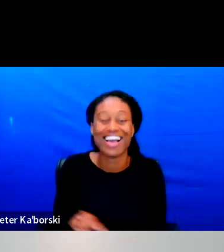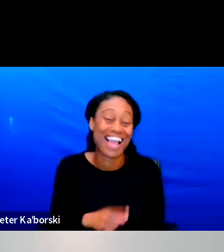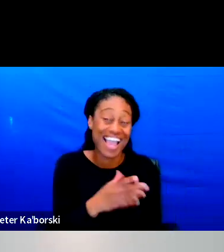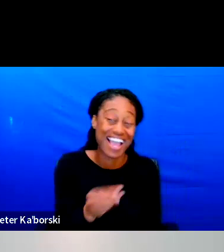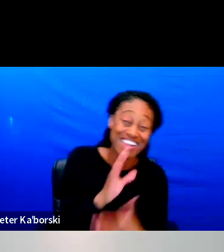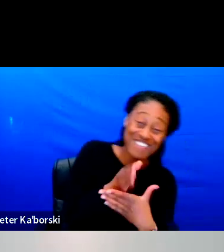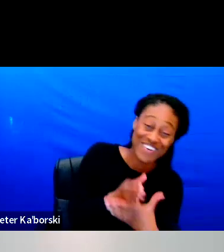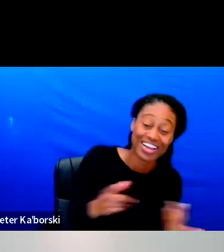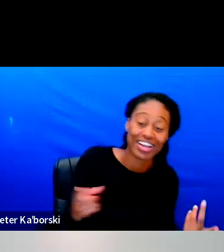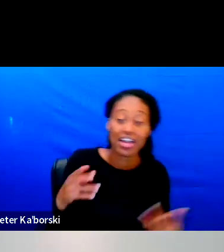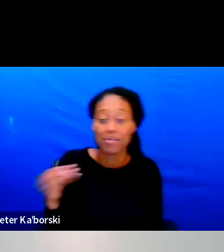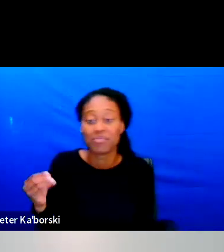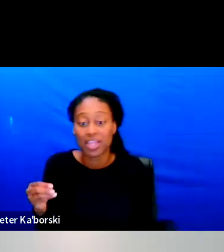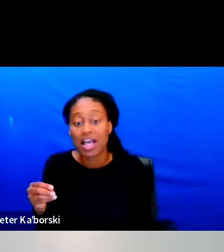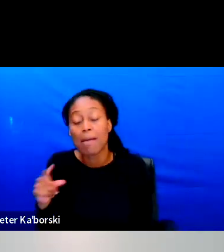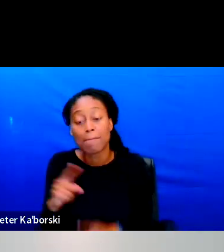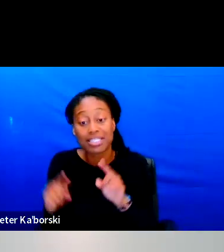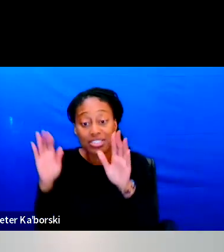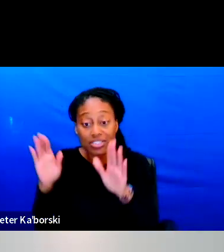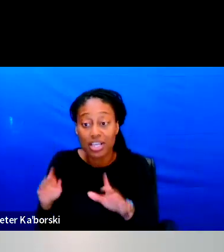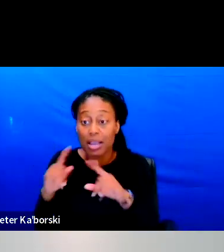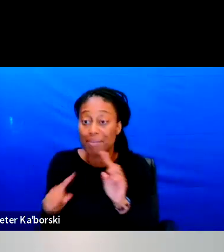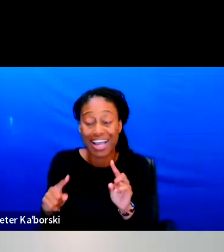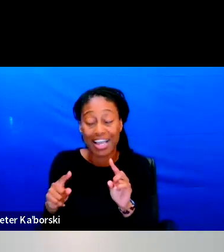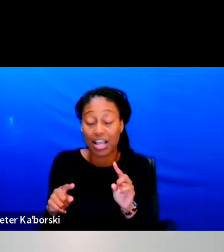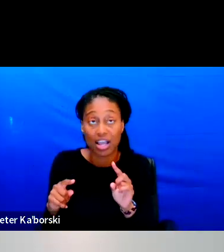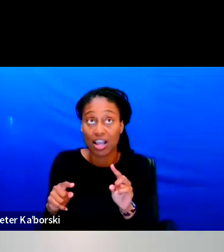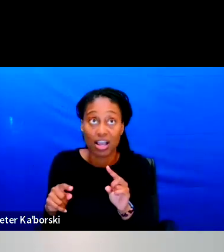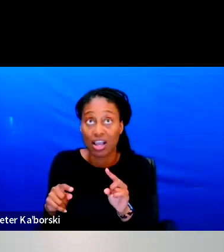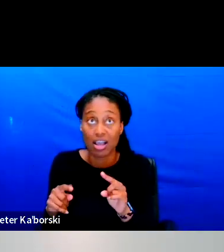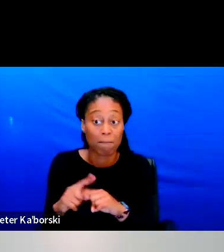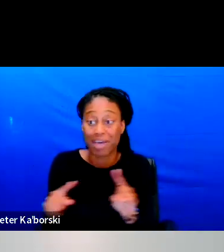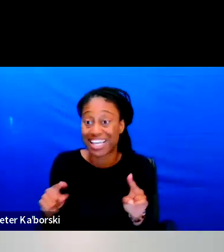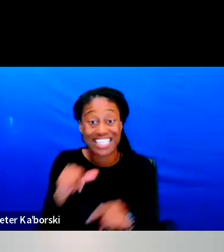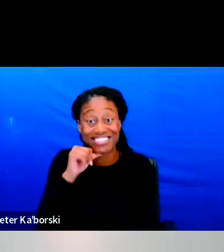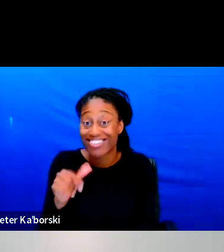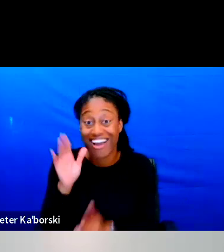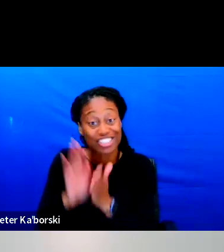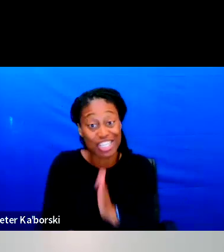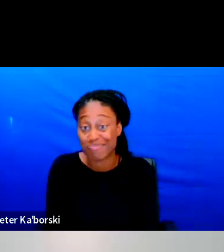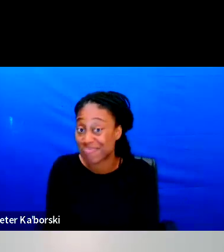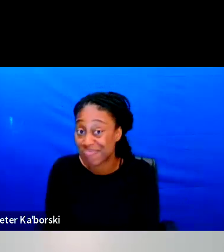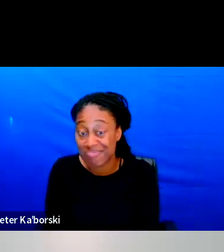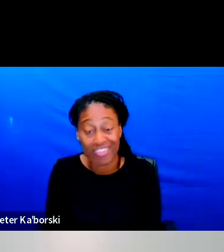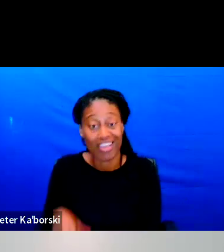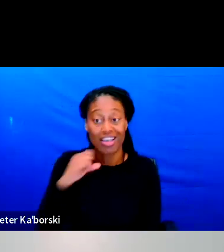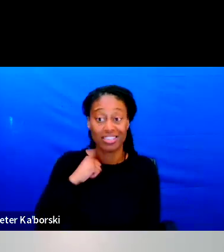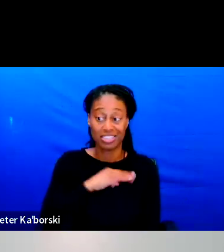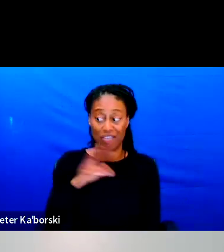Kyle Kleist: And other ones. But it's great. It's easy to get it, I mean, but it's not cheap. So even Staff are looking at cost wise to